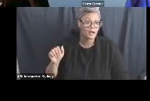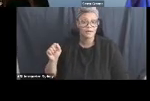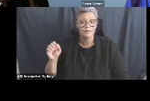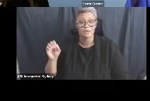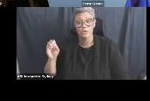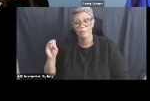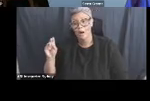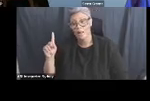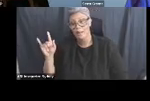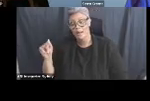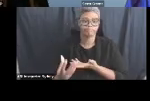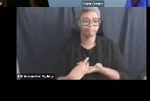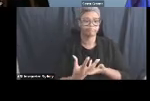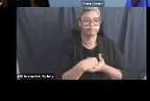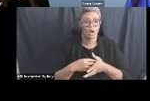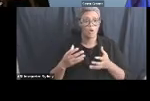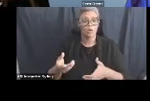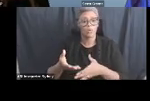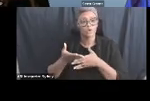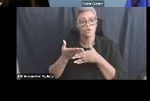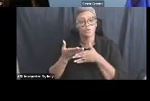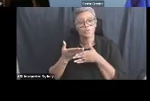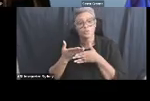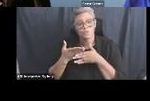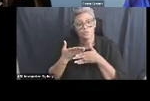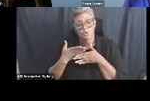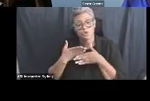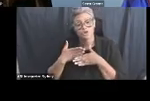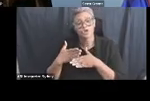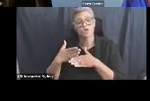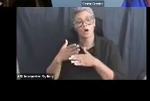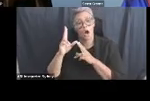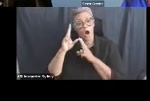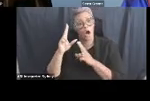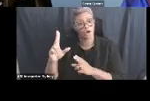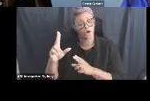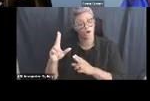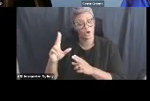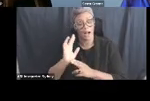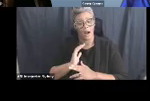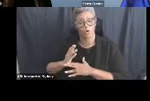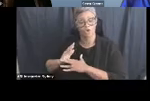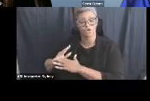the language, we seek to honor shared experiences and equally important to understand the diverse